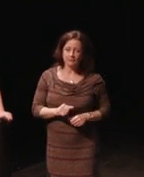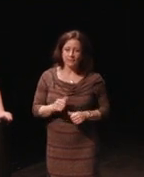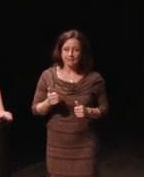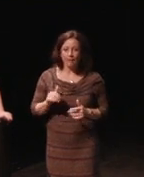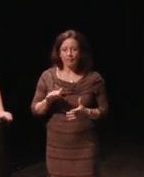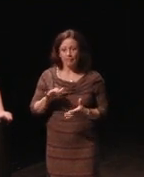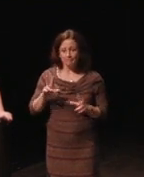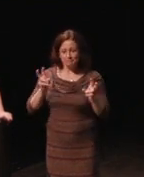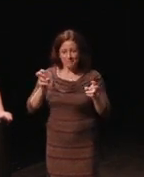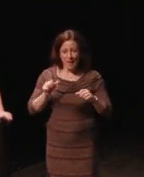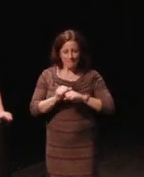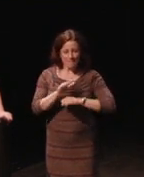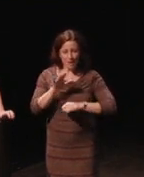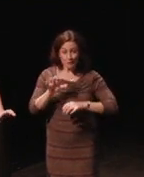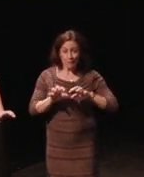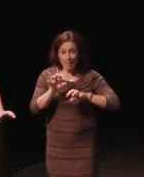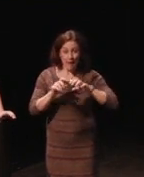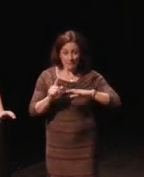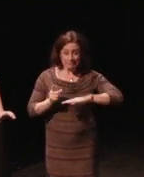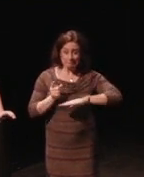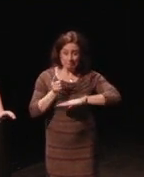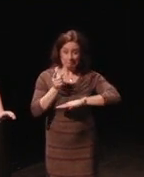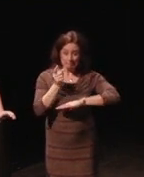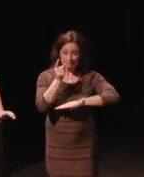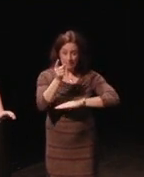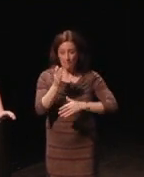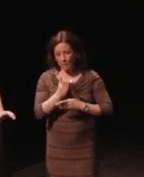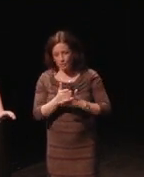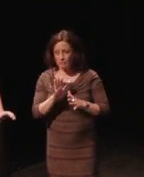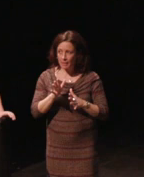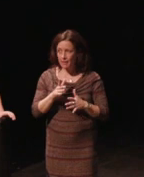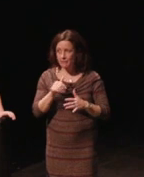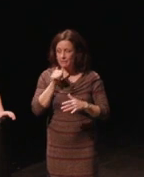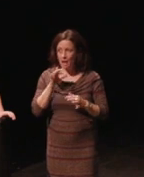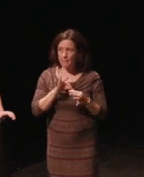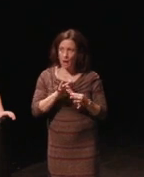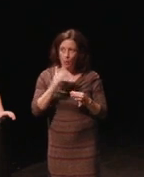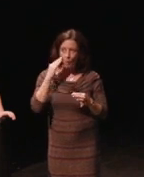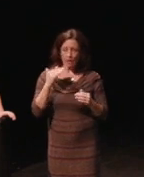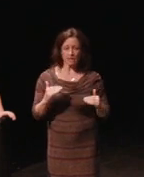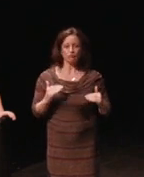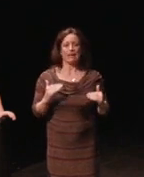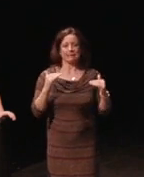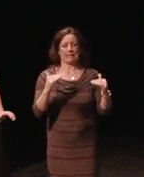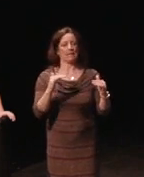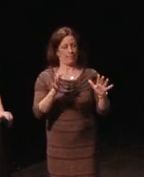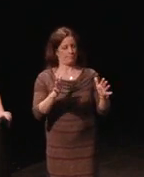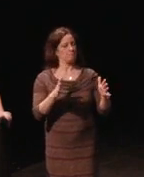climb partially or there not so much now about awareness raising. That now is beginning to be one.